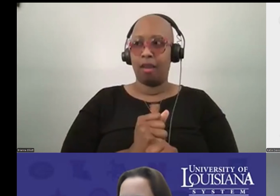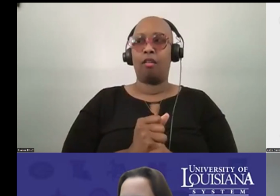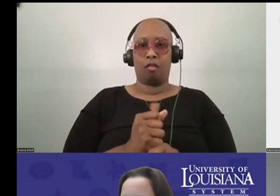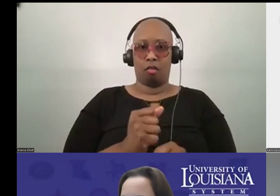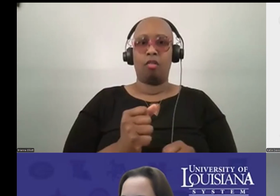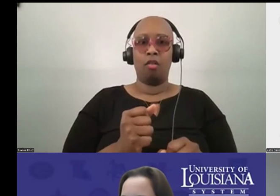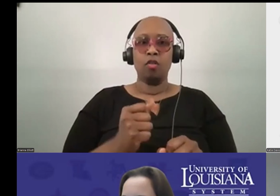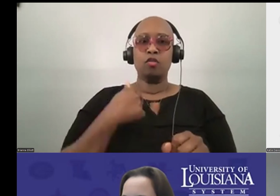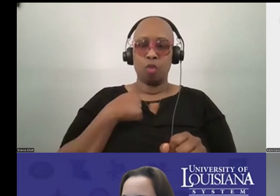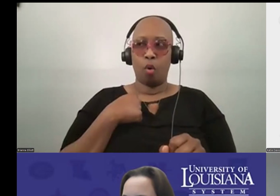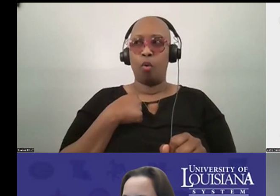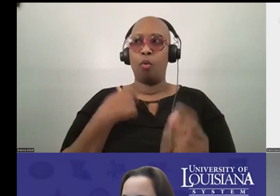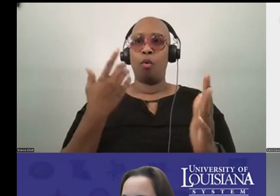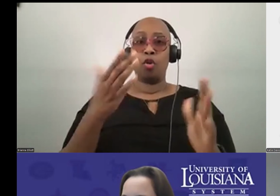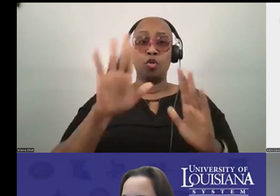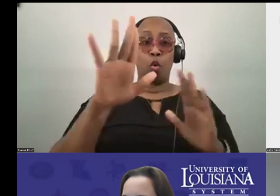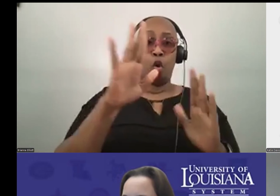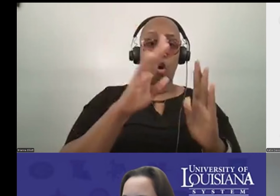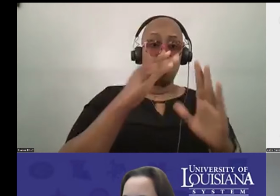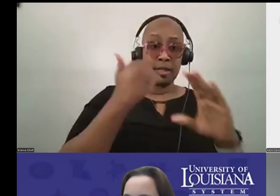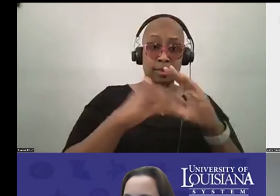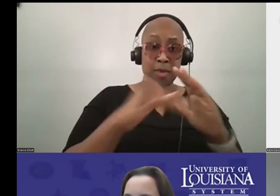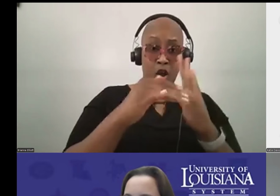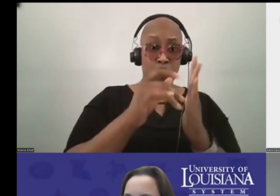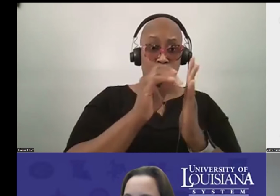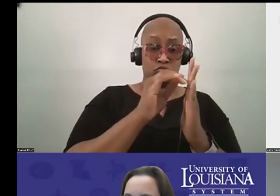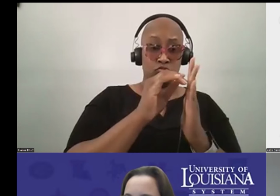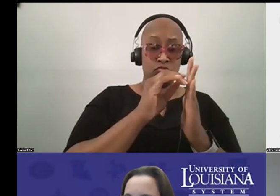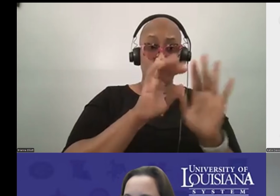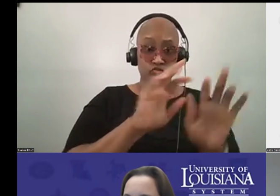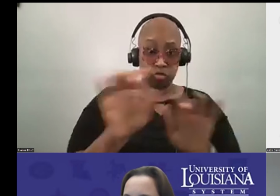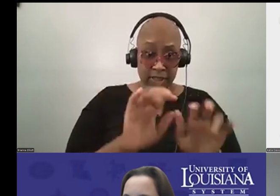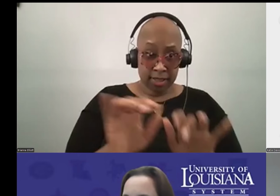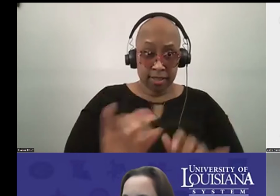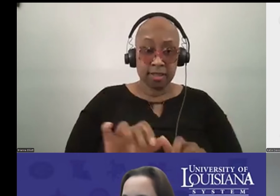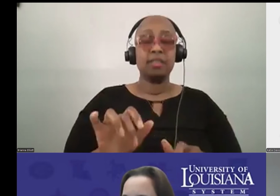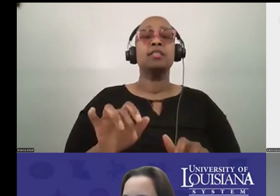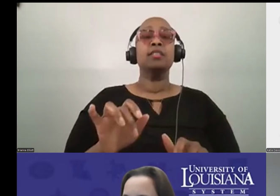your email may be accessible by a screen reader, it's not like it's coming out as an image, all